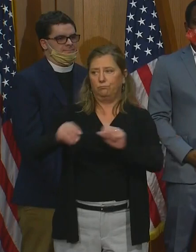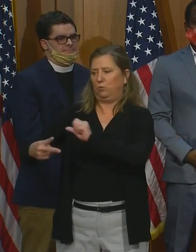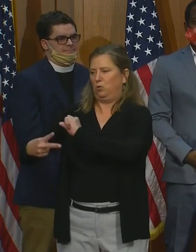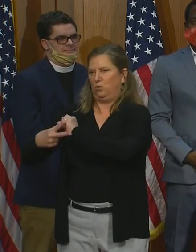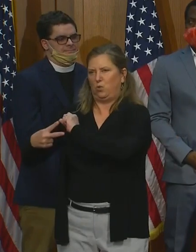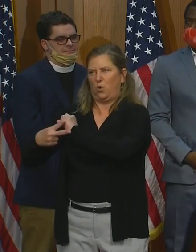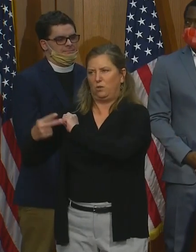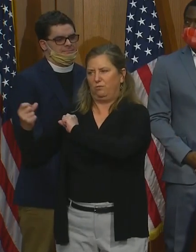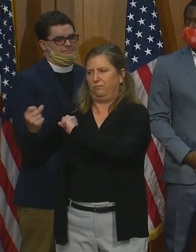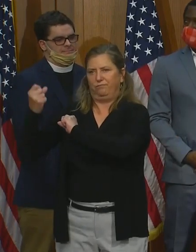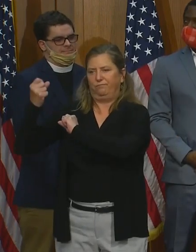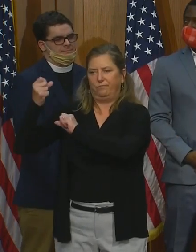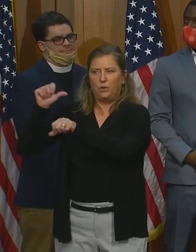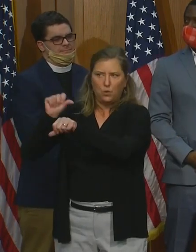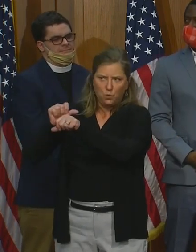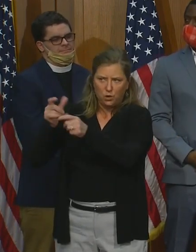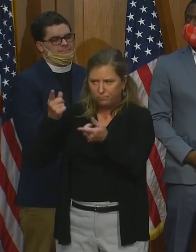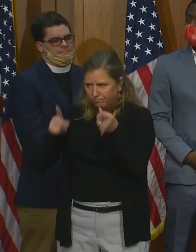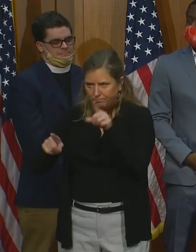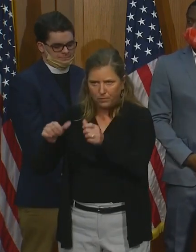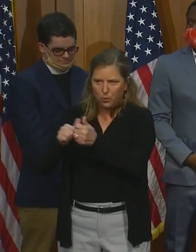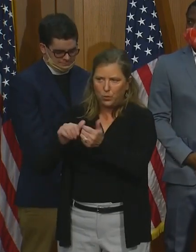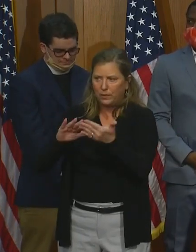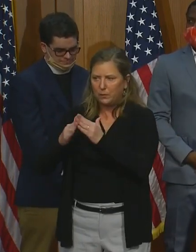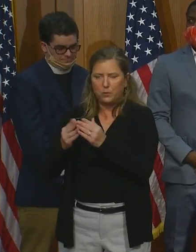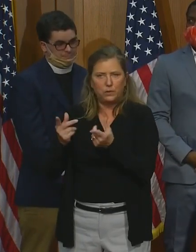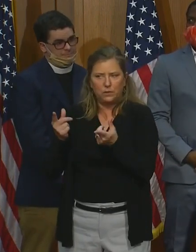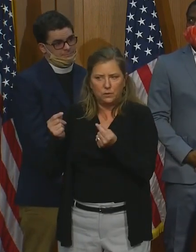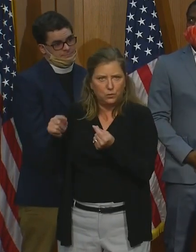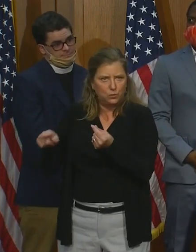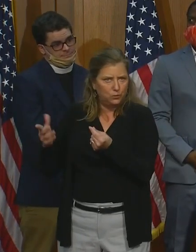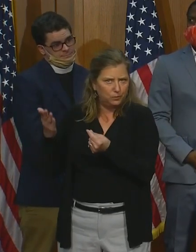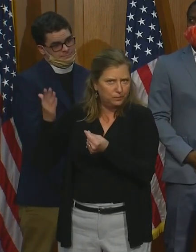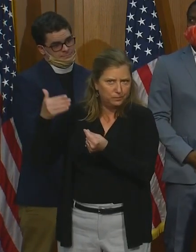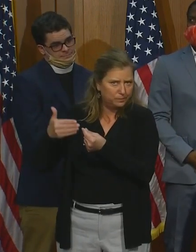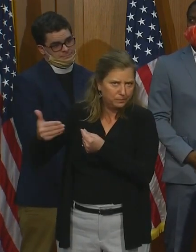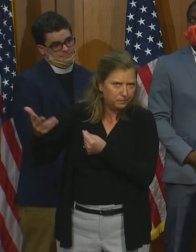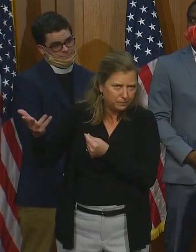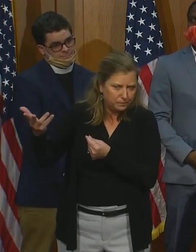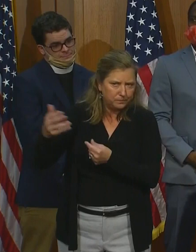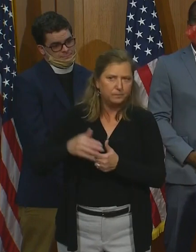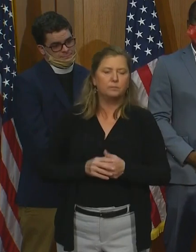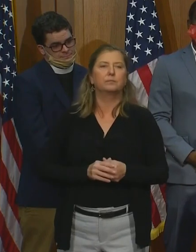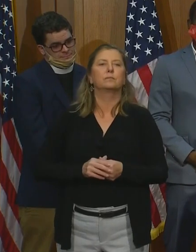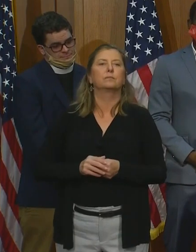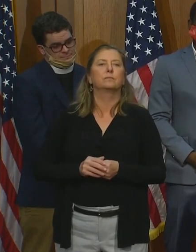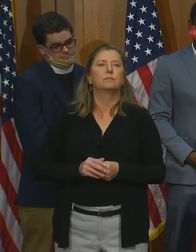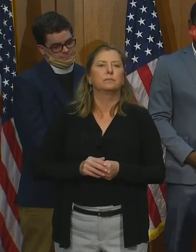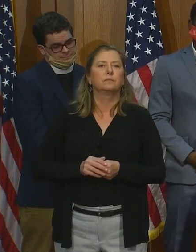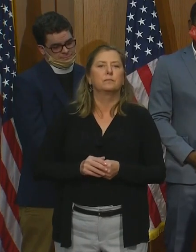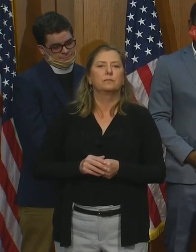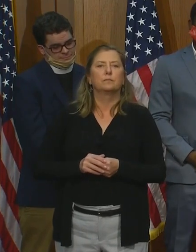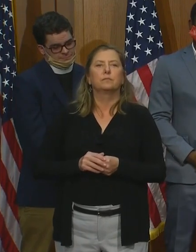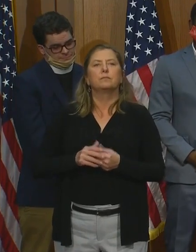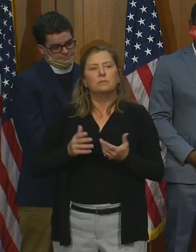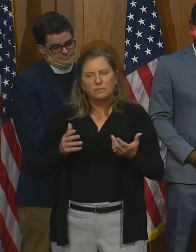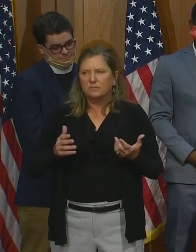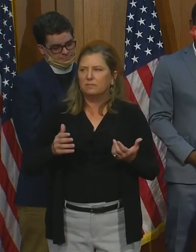IT WILL GO INTO STORAGE AND WE WILL WORK WITH THE COMMUNITY TO